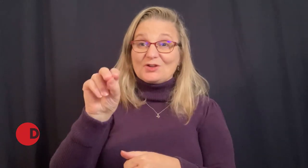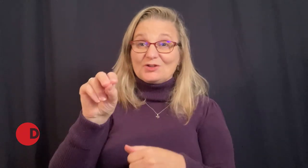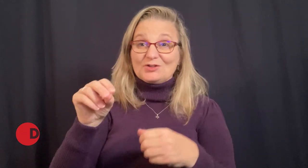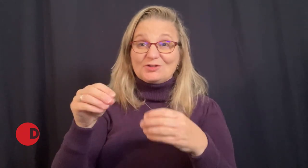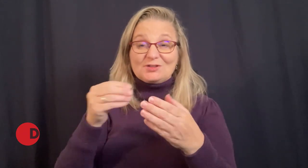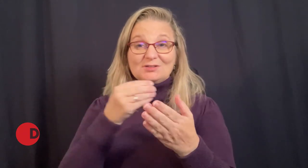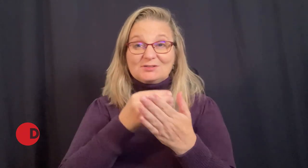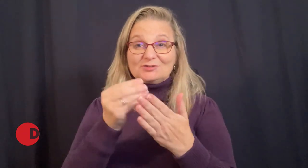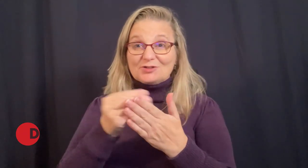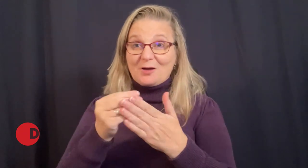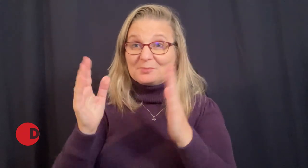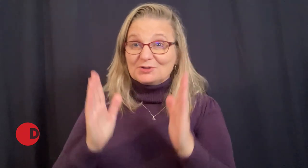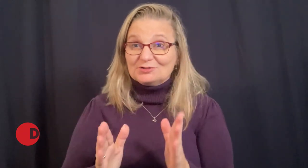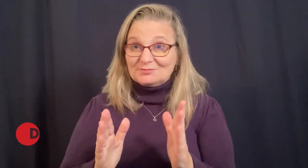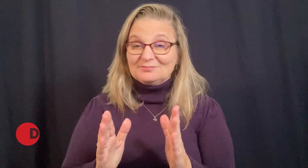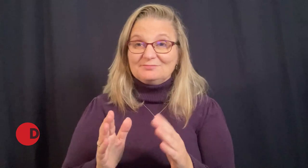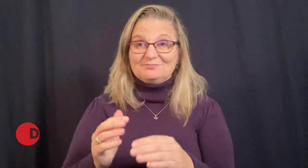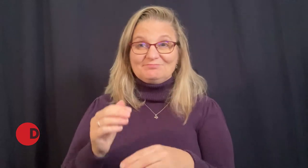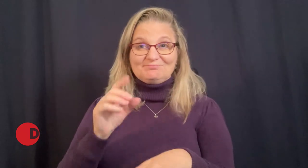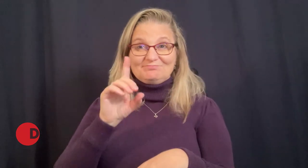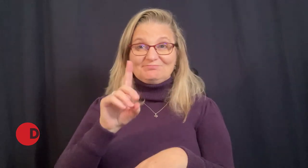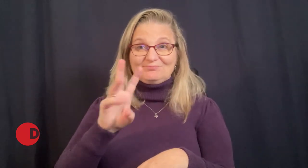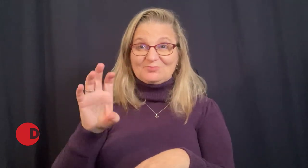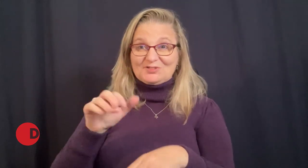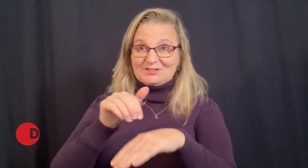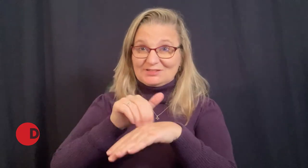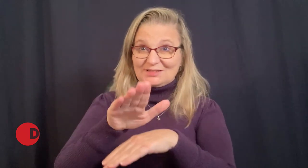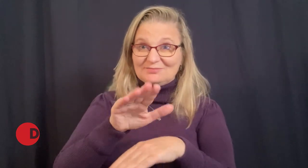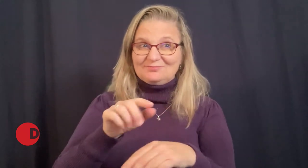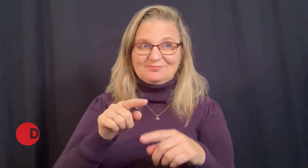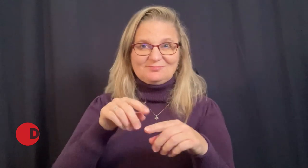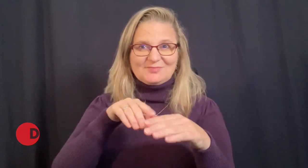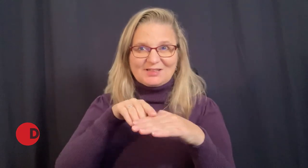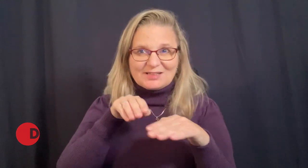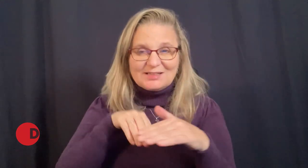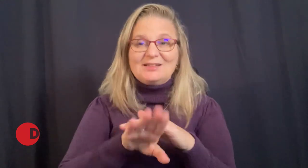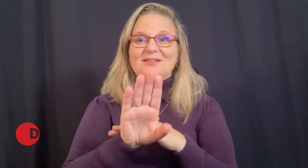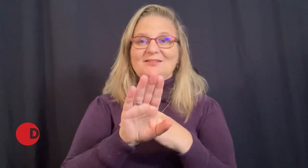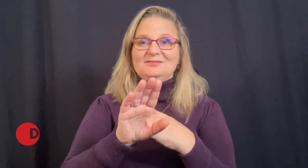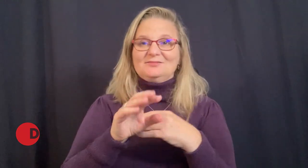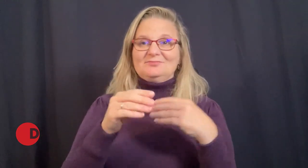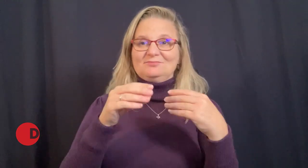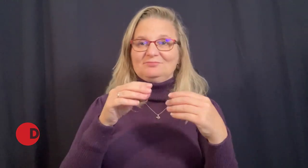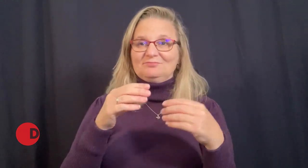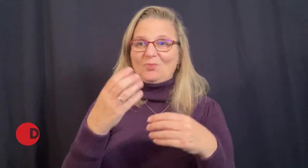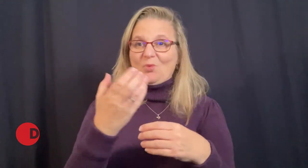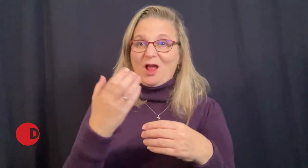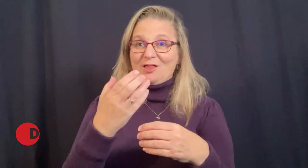DWCC sent 30 mystery shoppers into wireless stores to shop